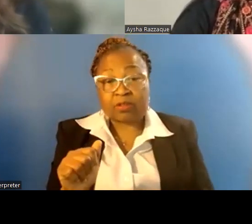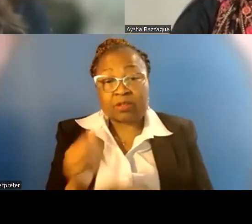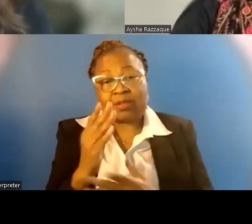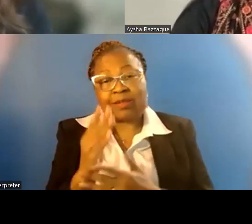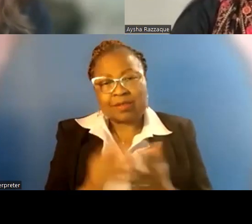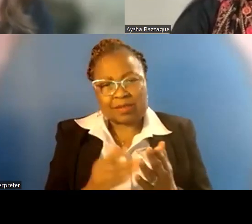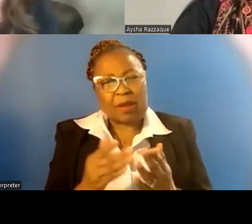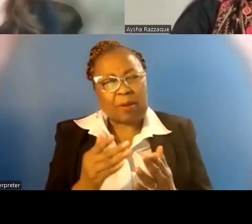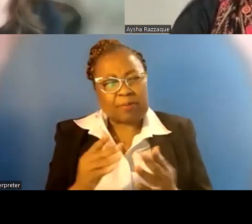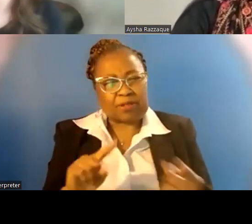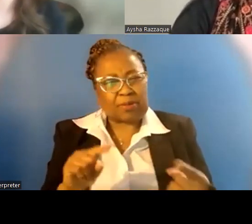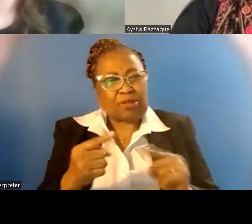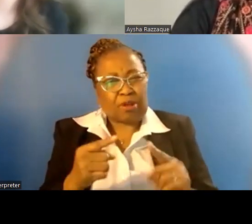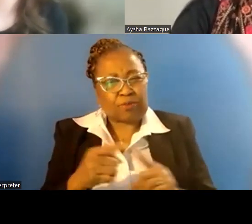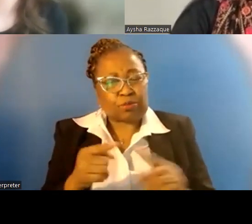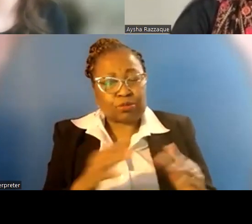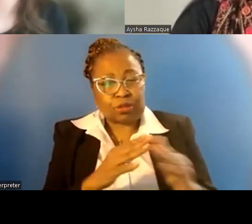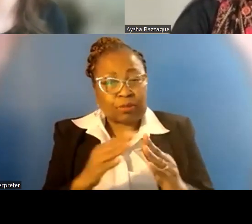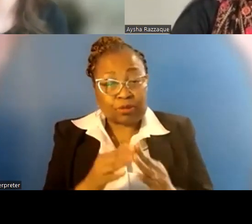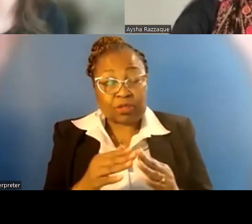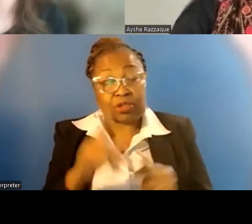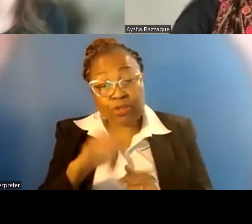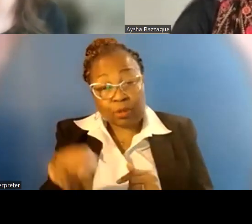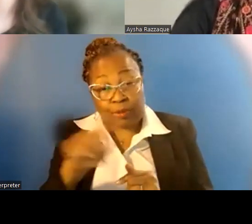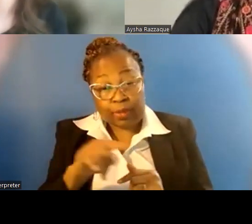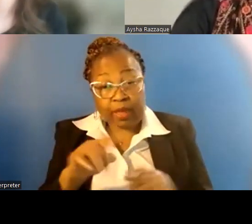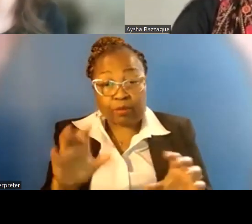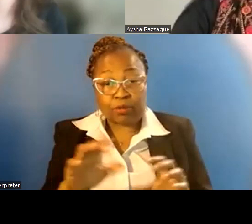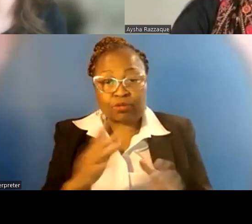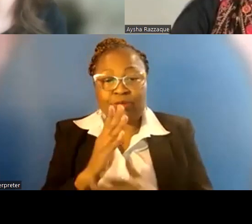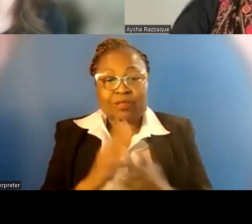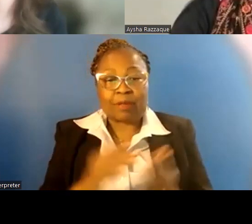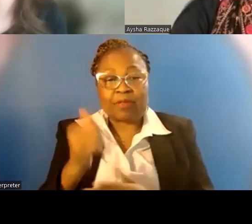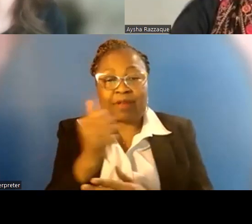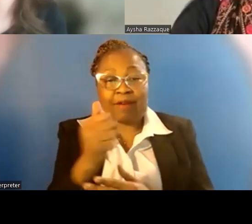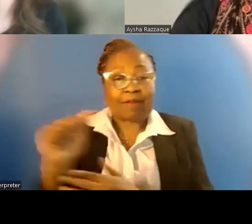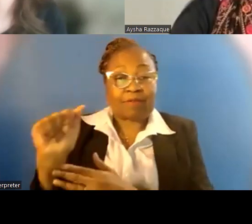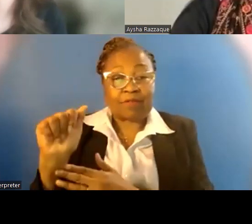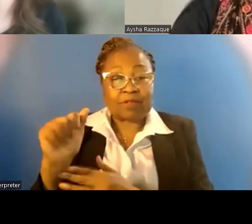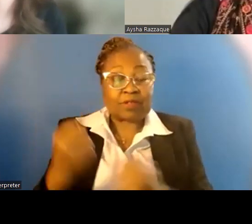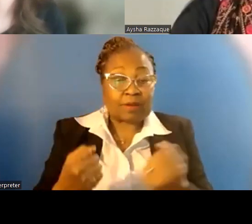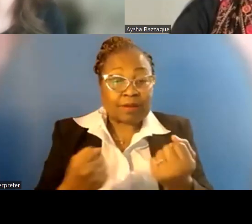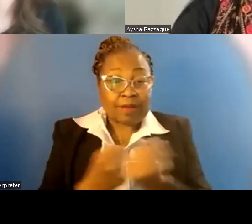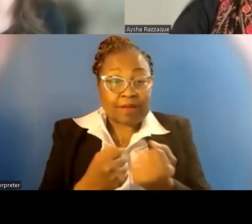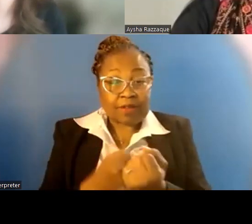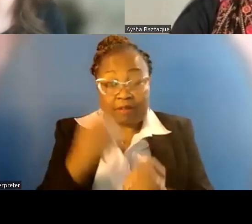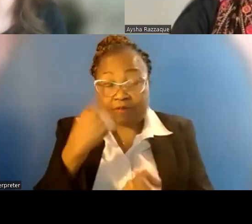So they will get out there and do some of the activism and advocating for the disability community.